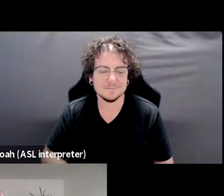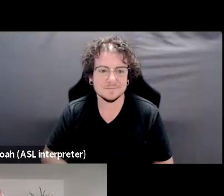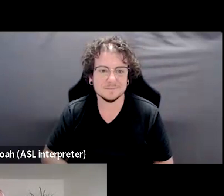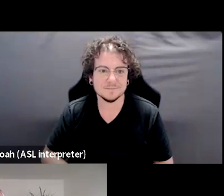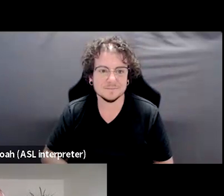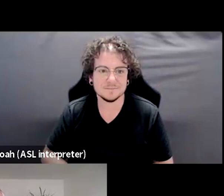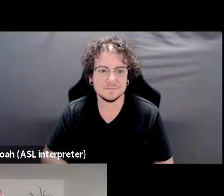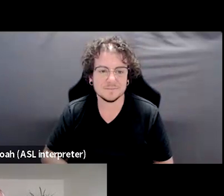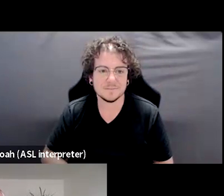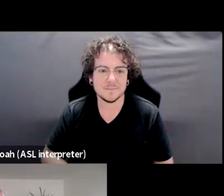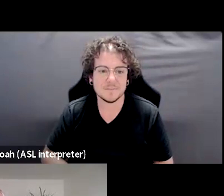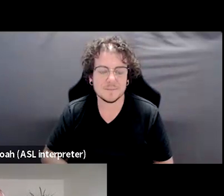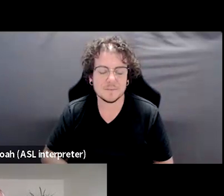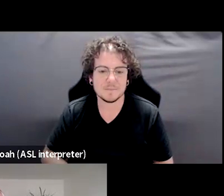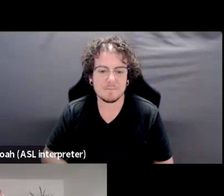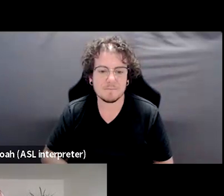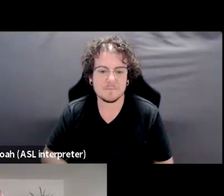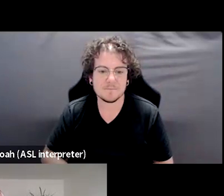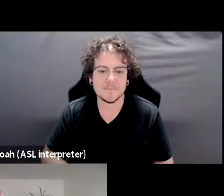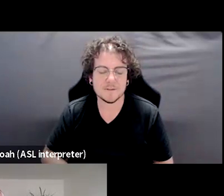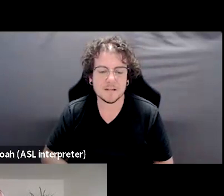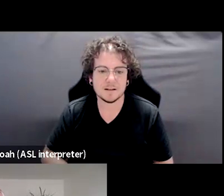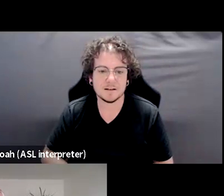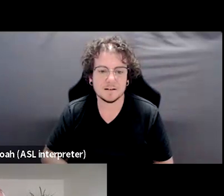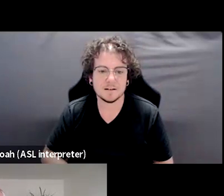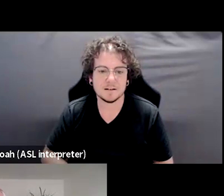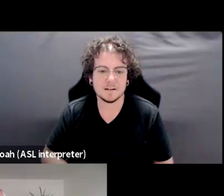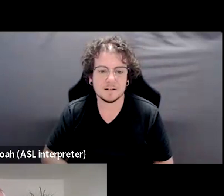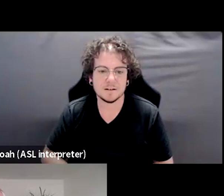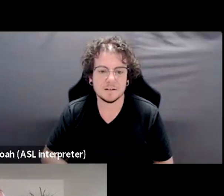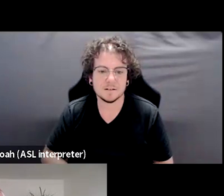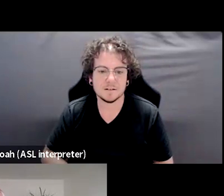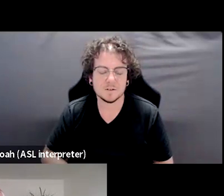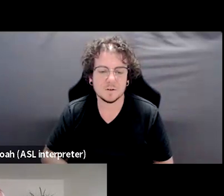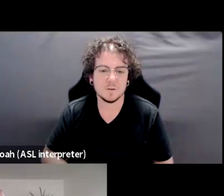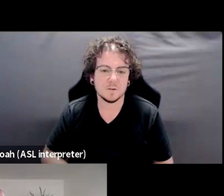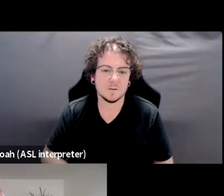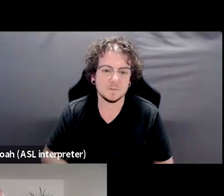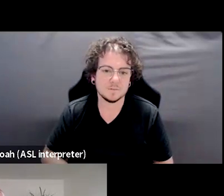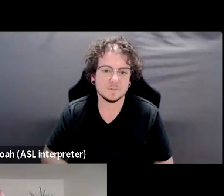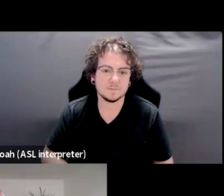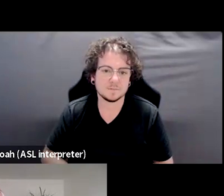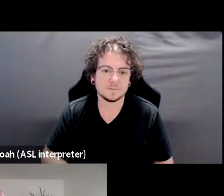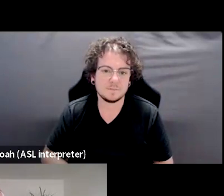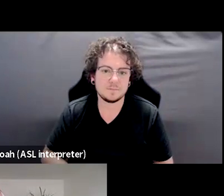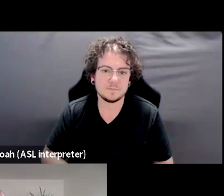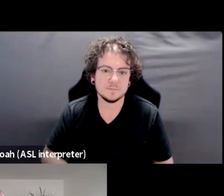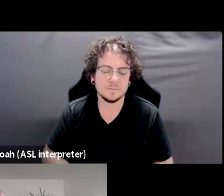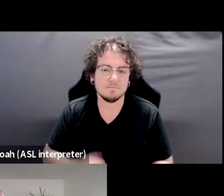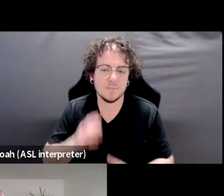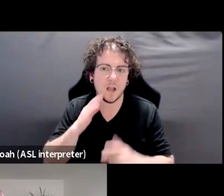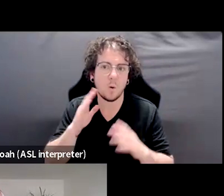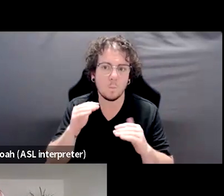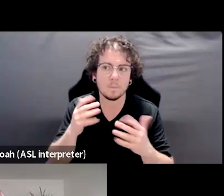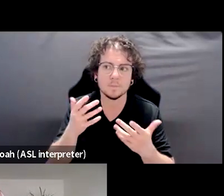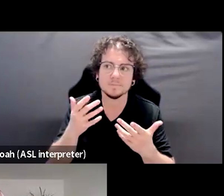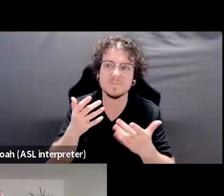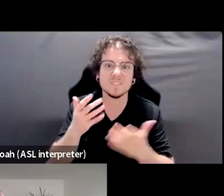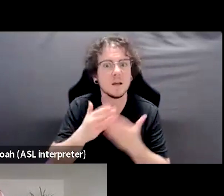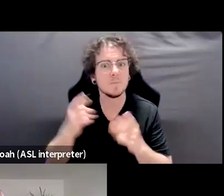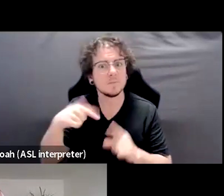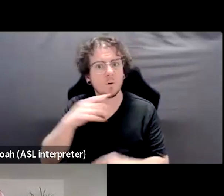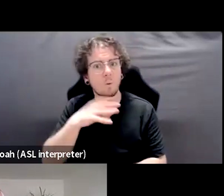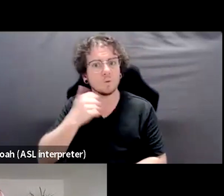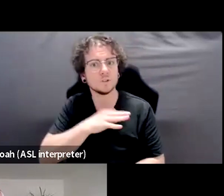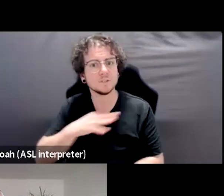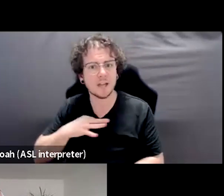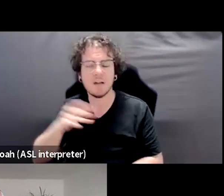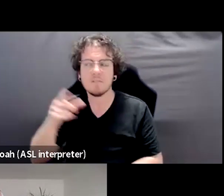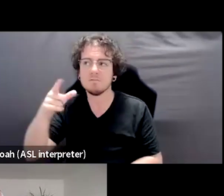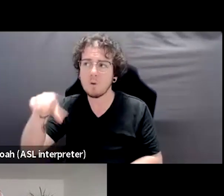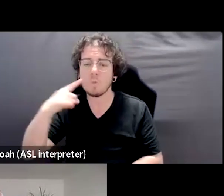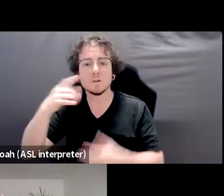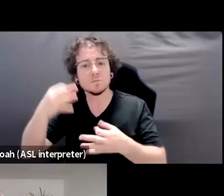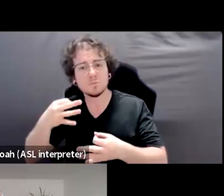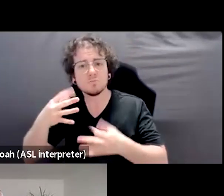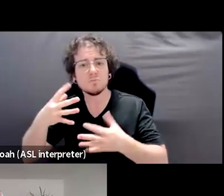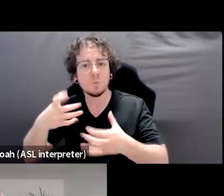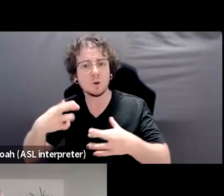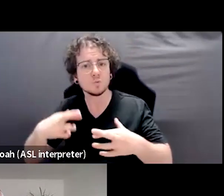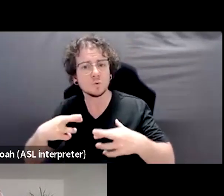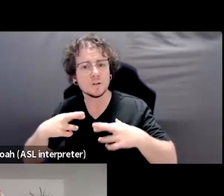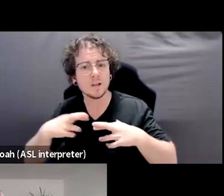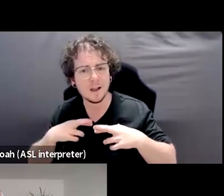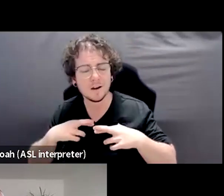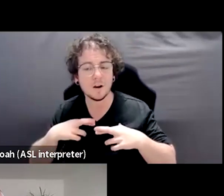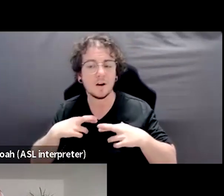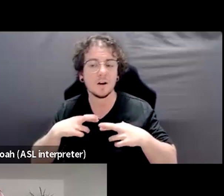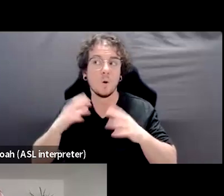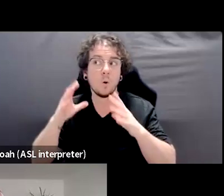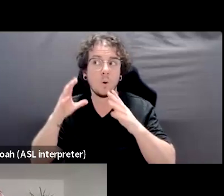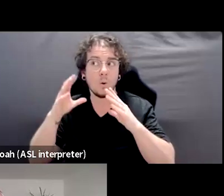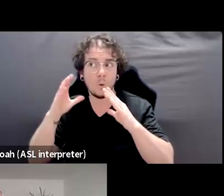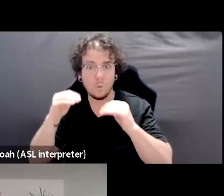that as some of the older staff kind of decide to retire, that we'll see that pay gap between